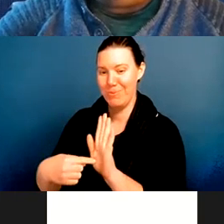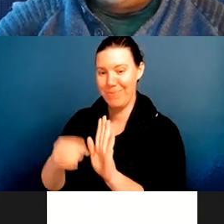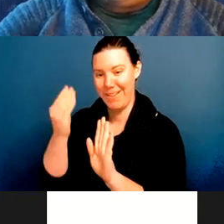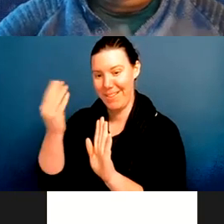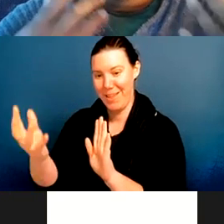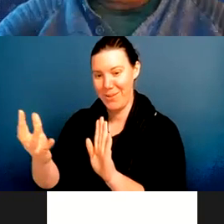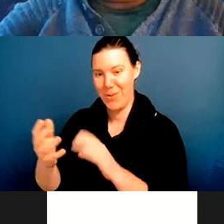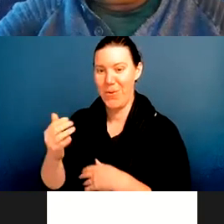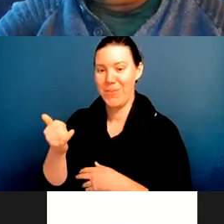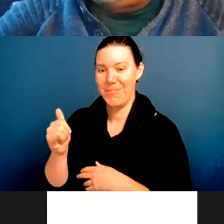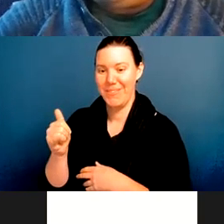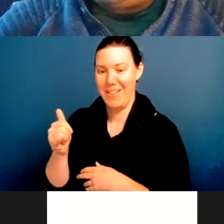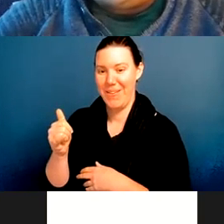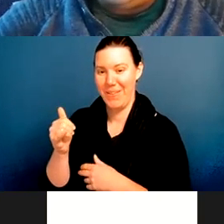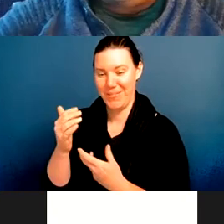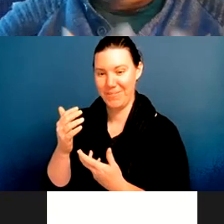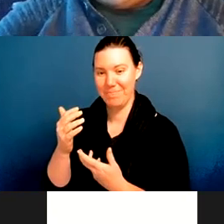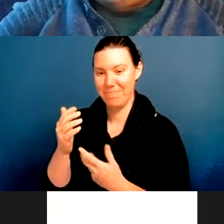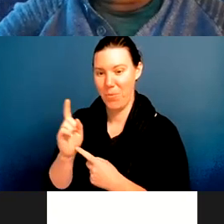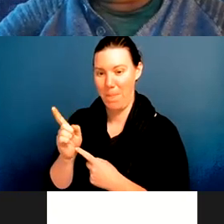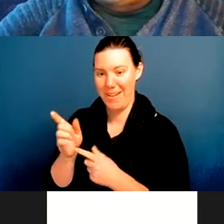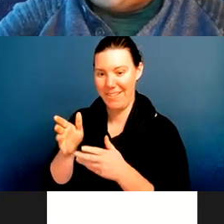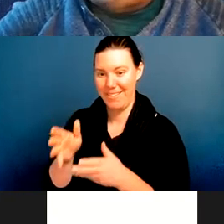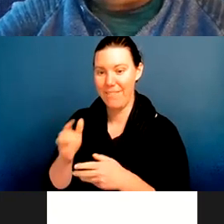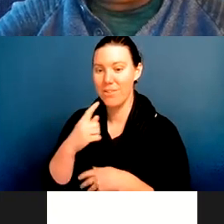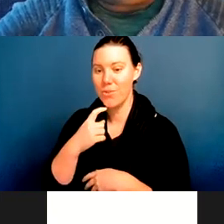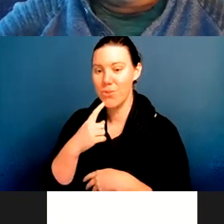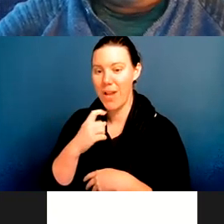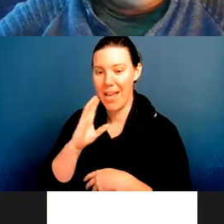when you have a minute left, and then in red, it'll say, "Hey, you're out of time."